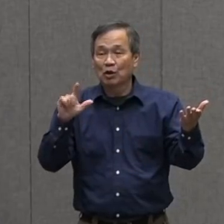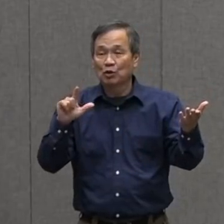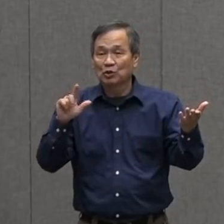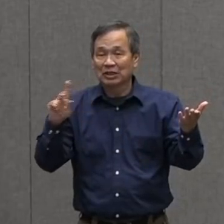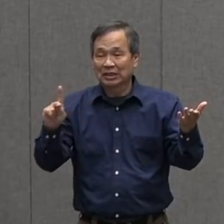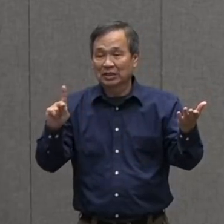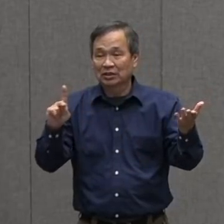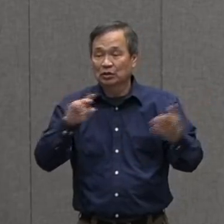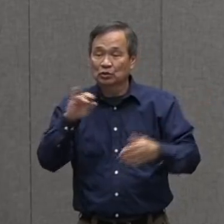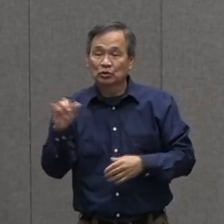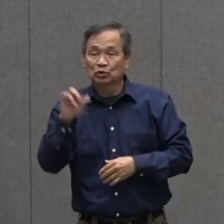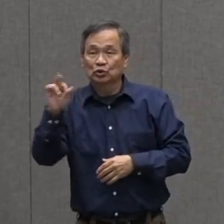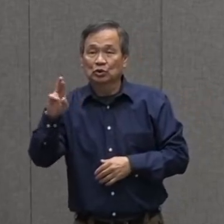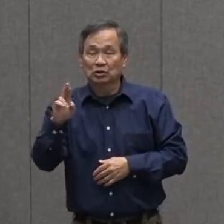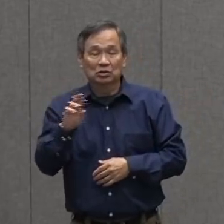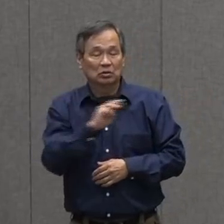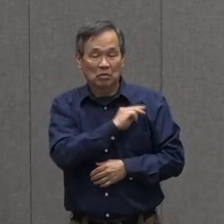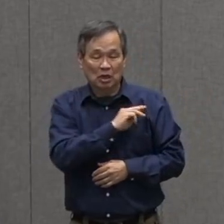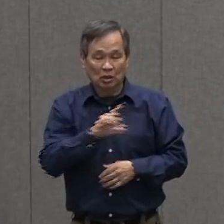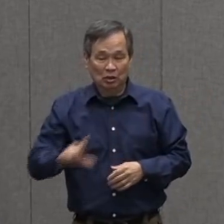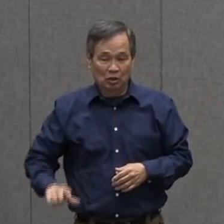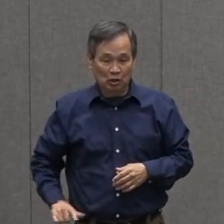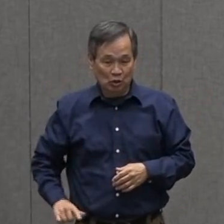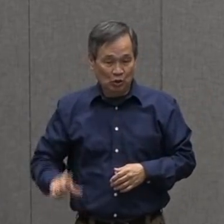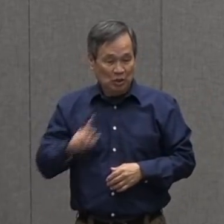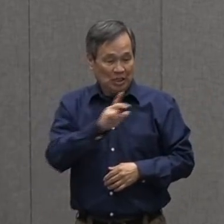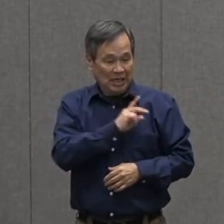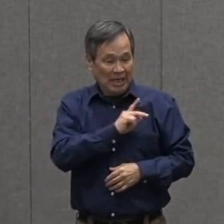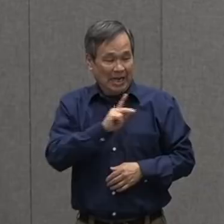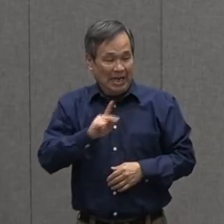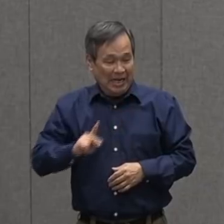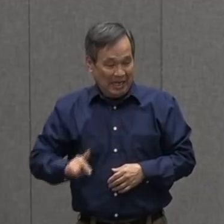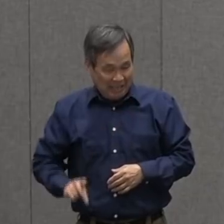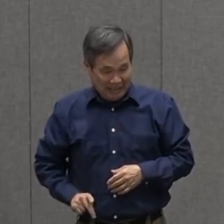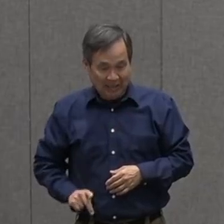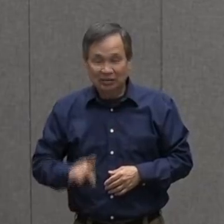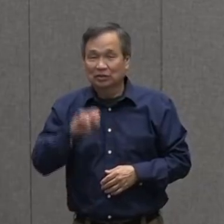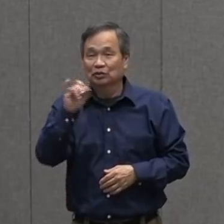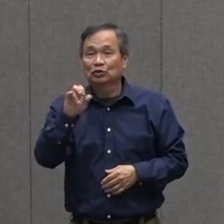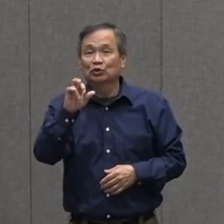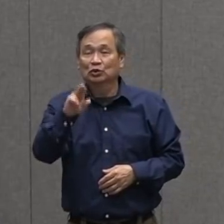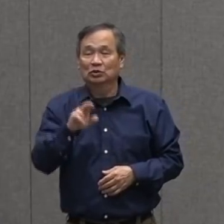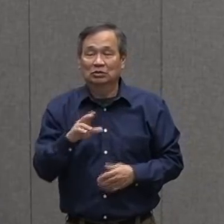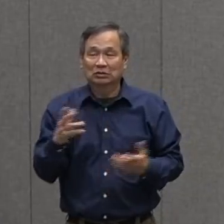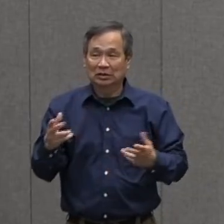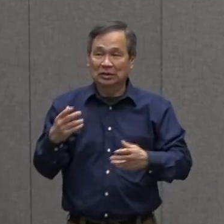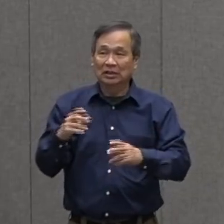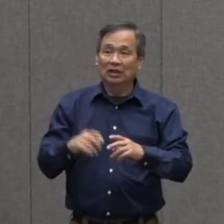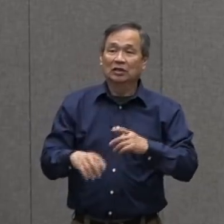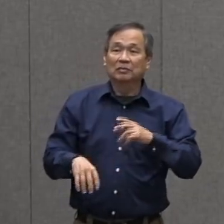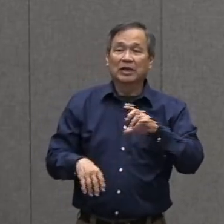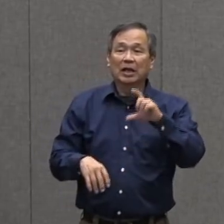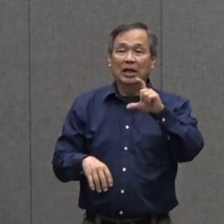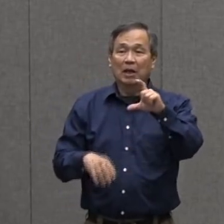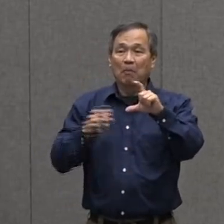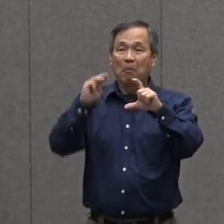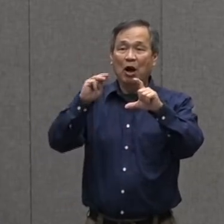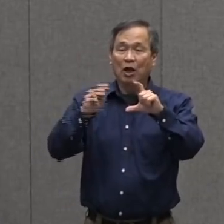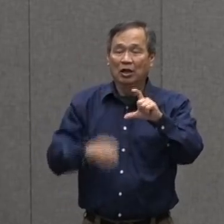I'm gonna capitalize those letters, right, because that's his name. So that becomes our proper noun.